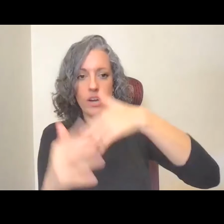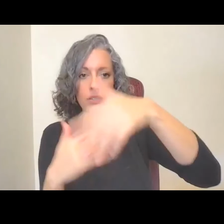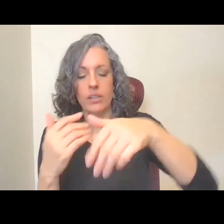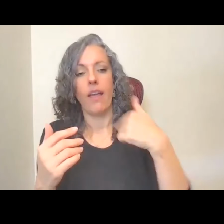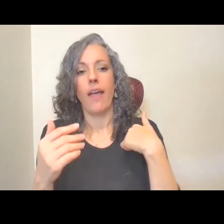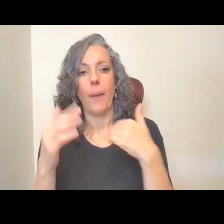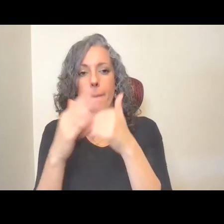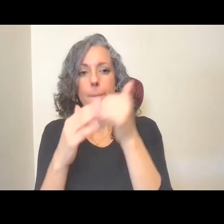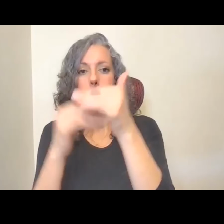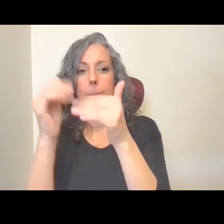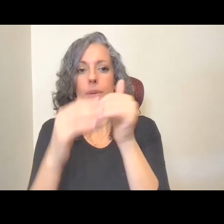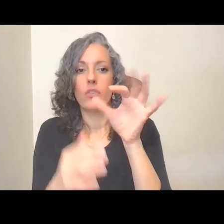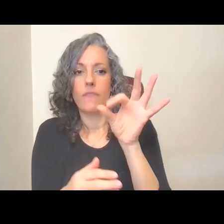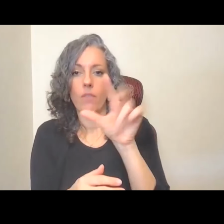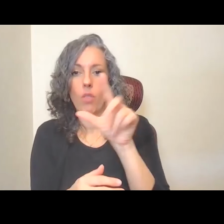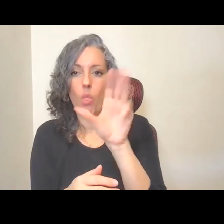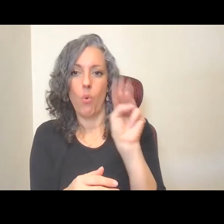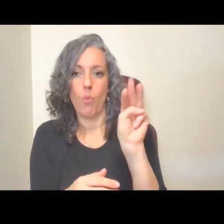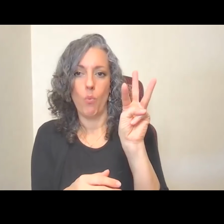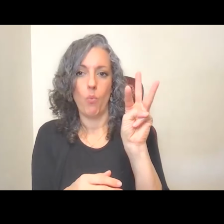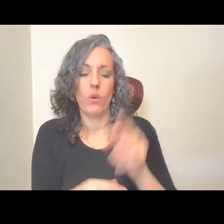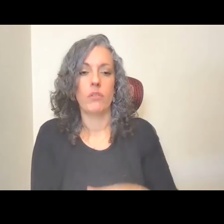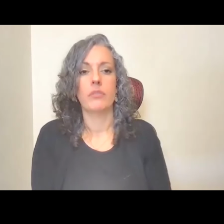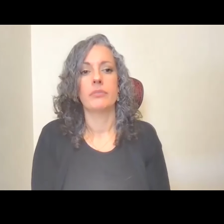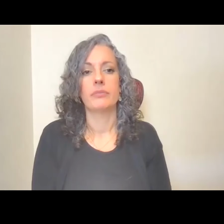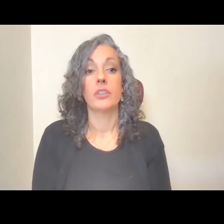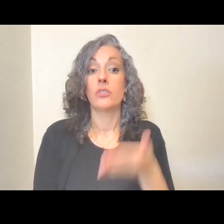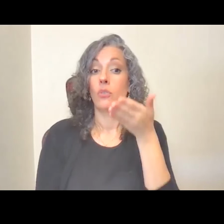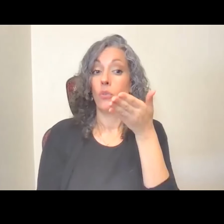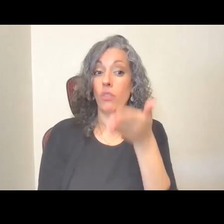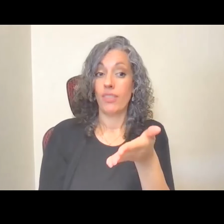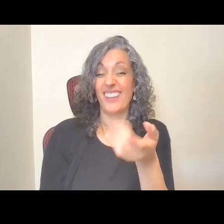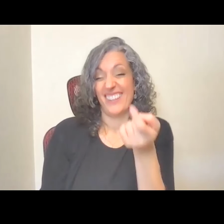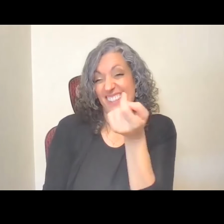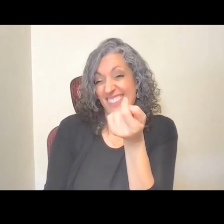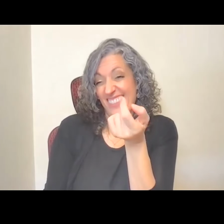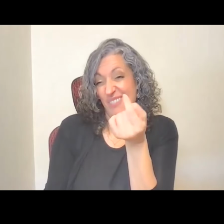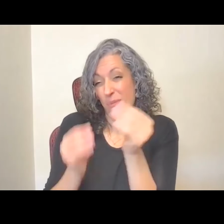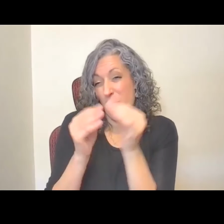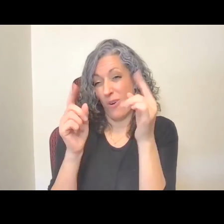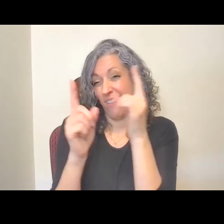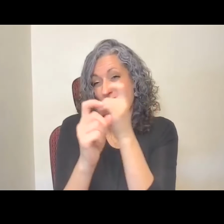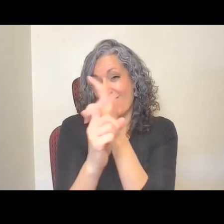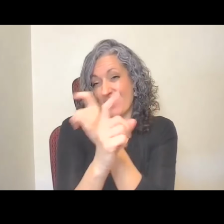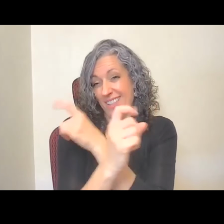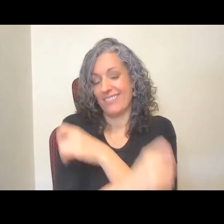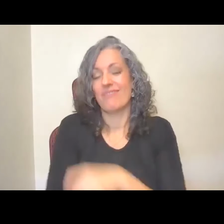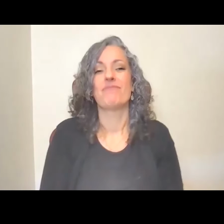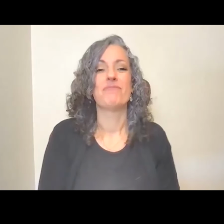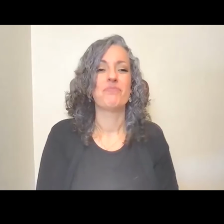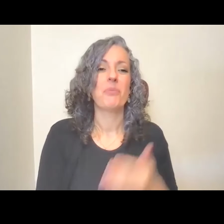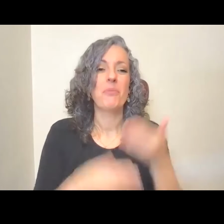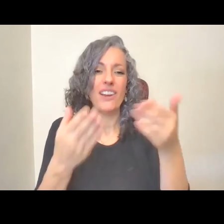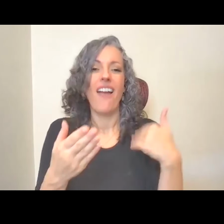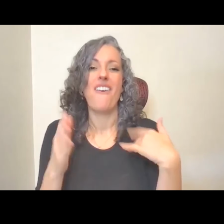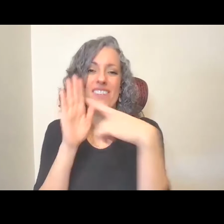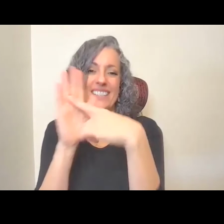So this is a little bit more complex, but here I have an example of a component that is a filter.